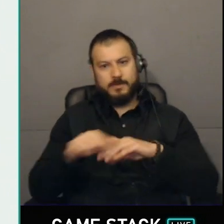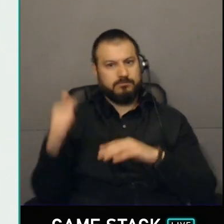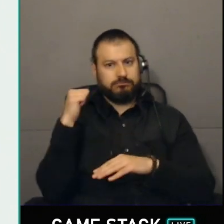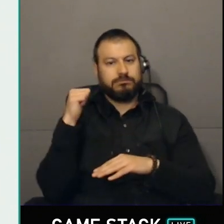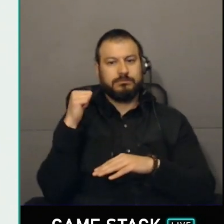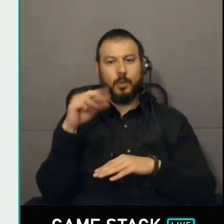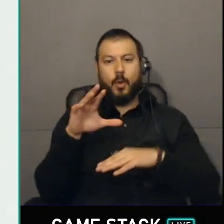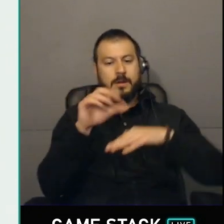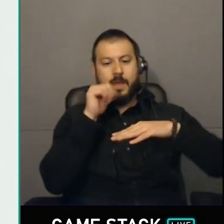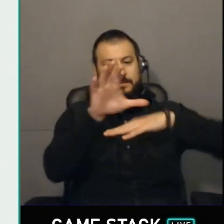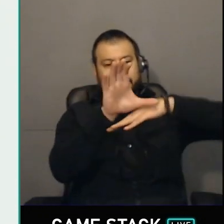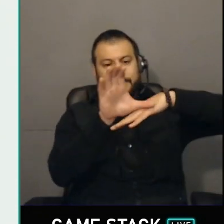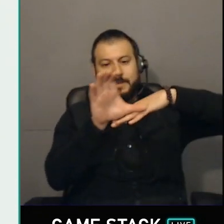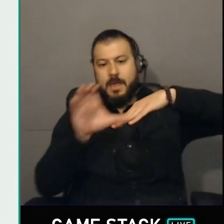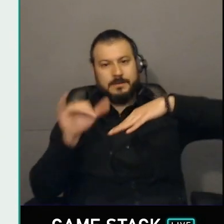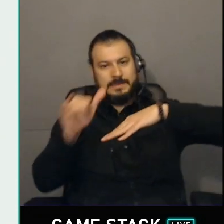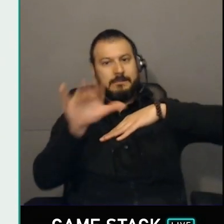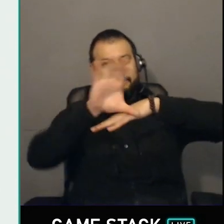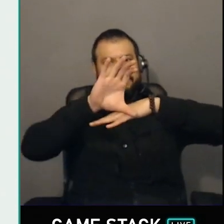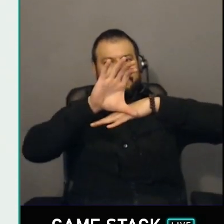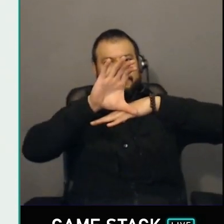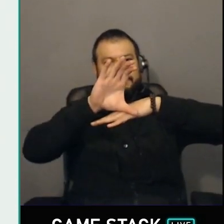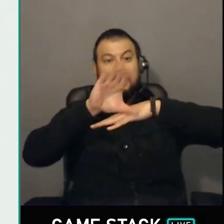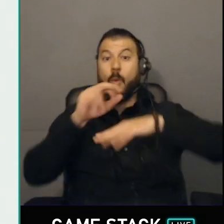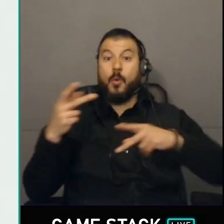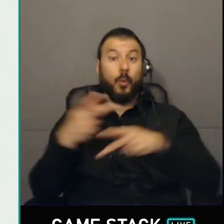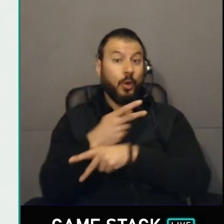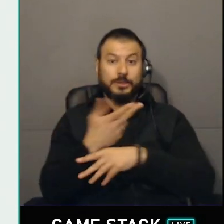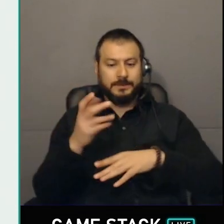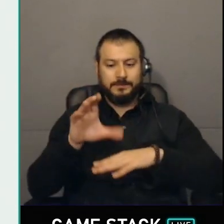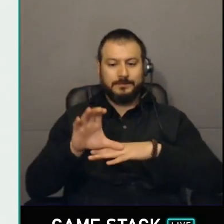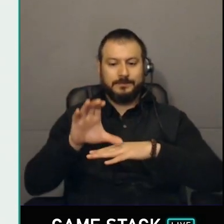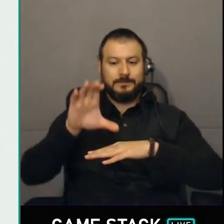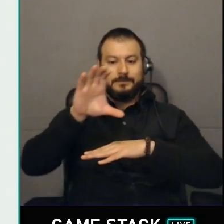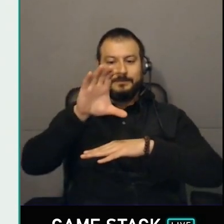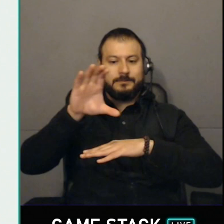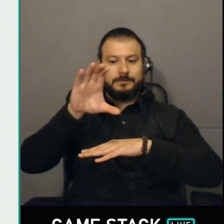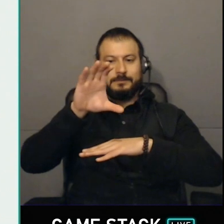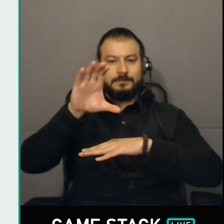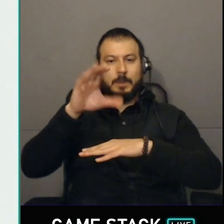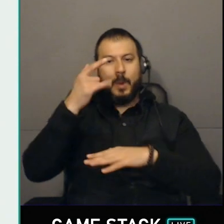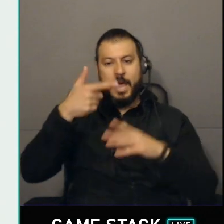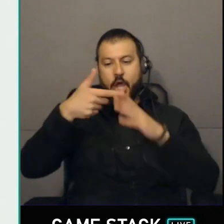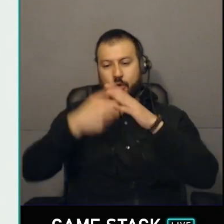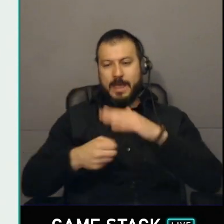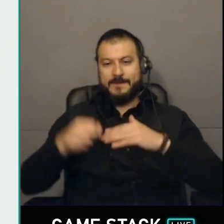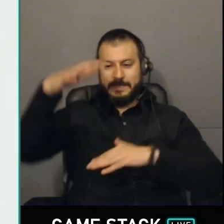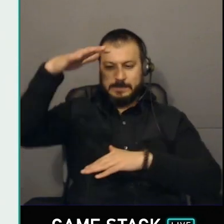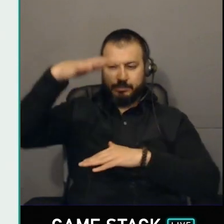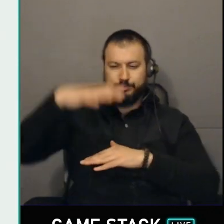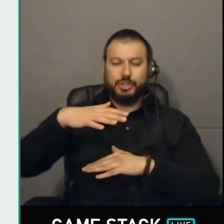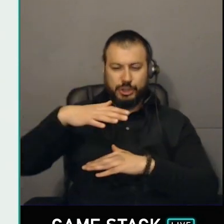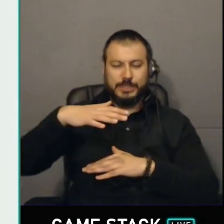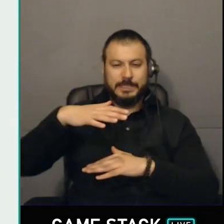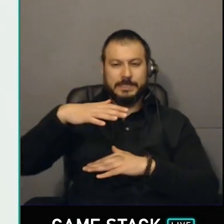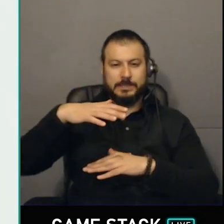or in the worst cases, stack that floats because gravity is applying a tiny velocity to make things fall from